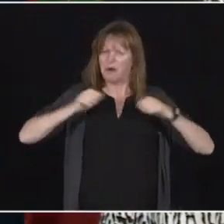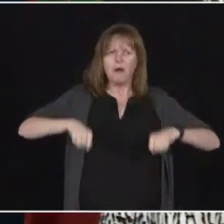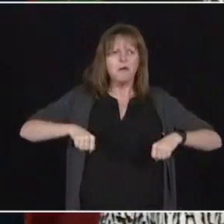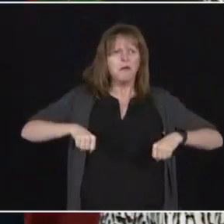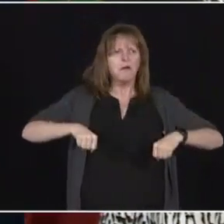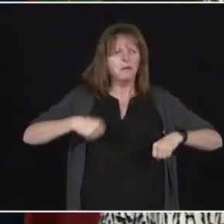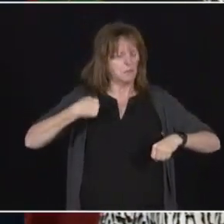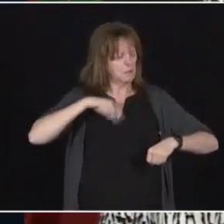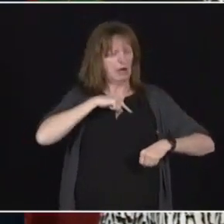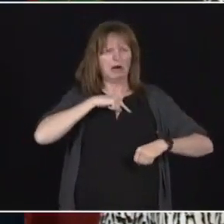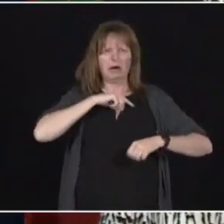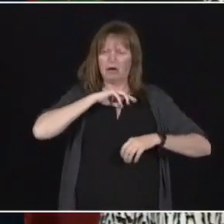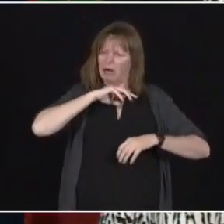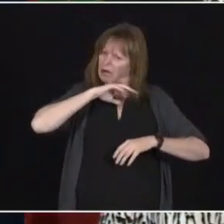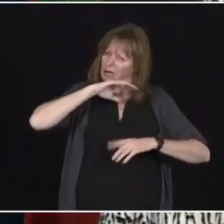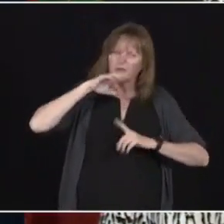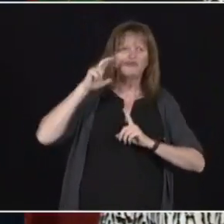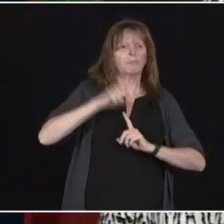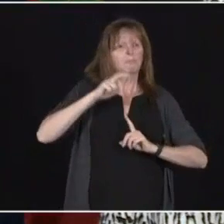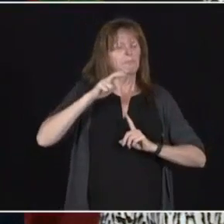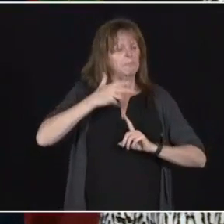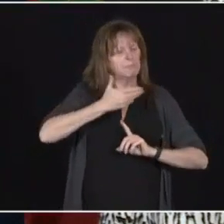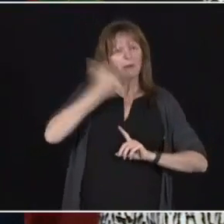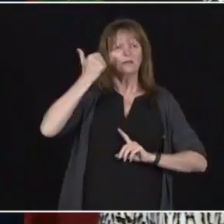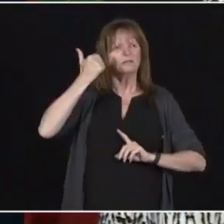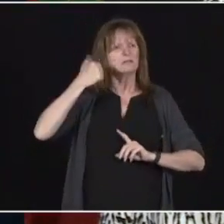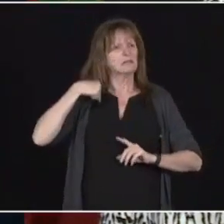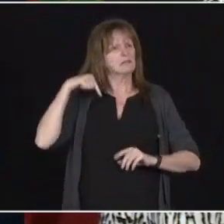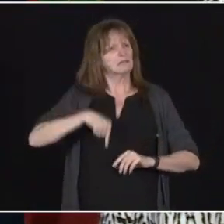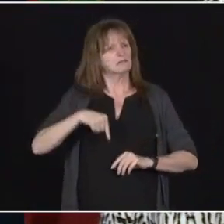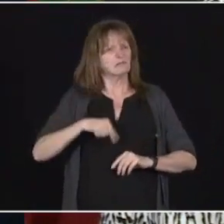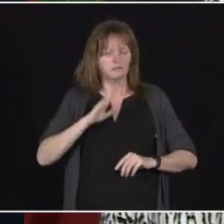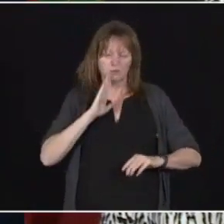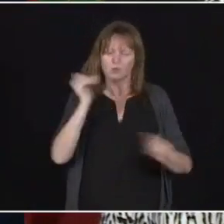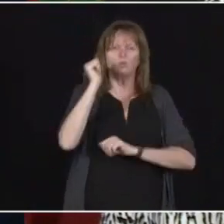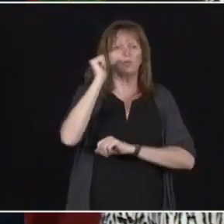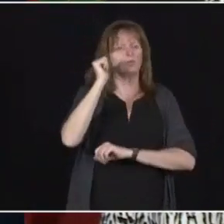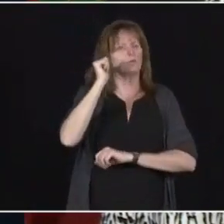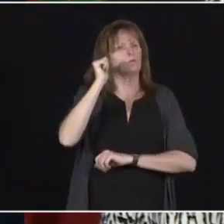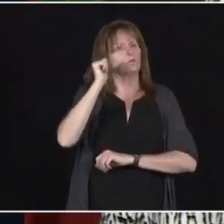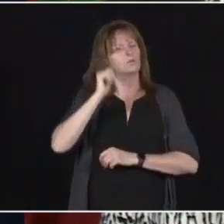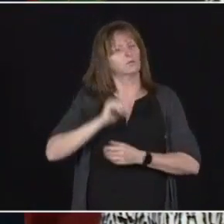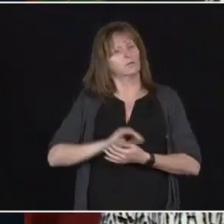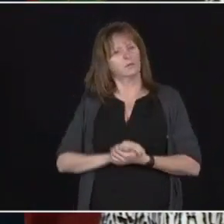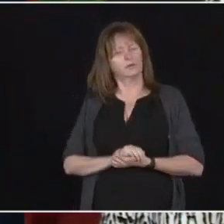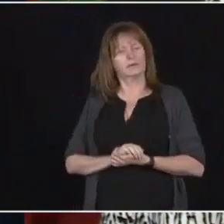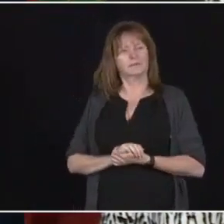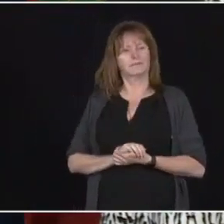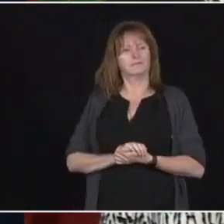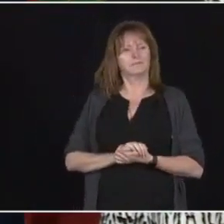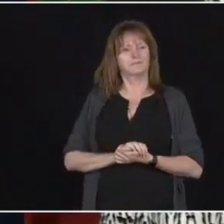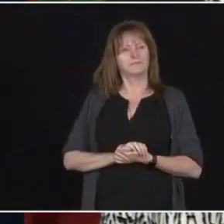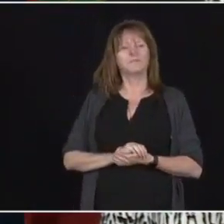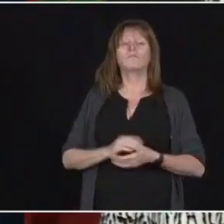So, we could do it and we are the best anywhere in the world, right here in Ontario. You have said time and again,